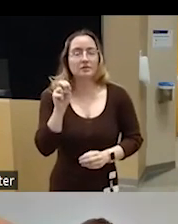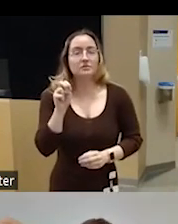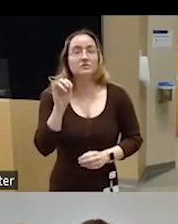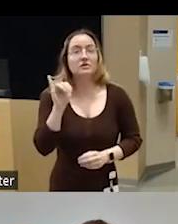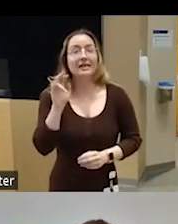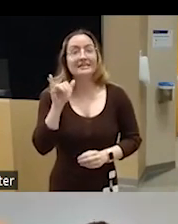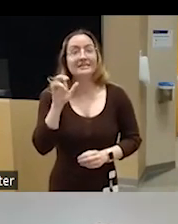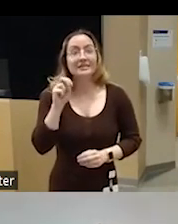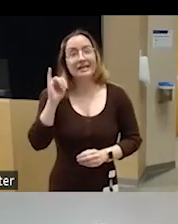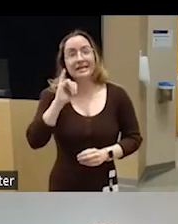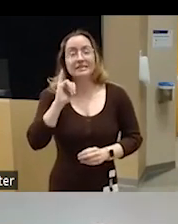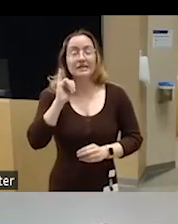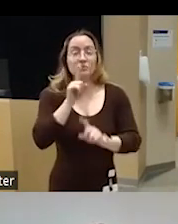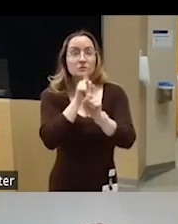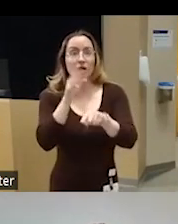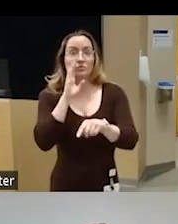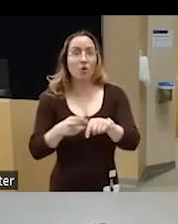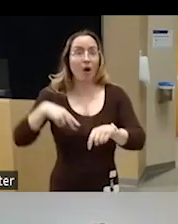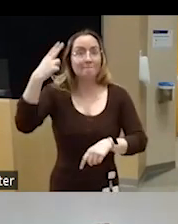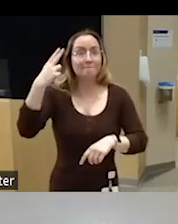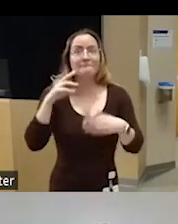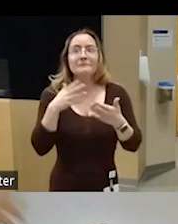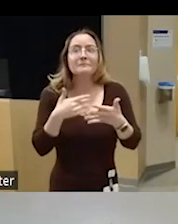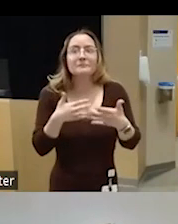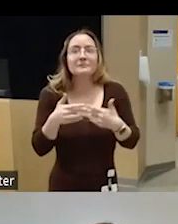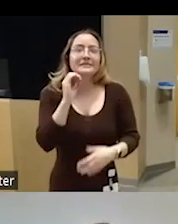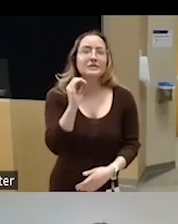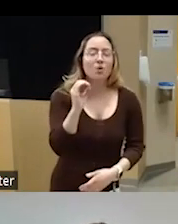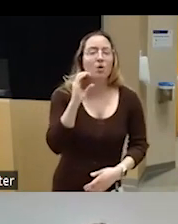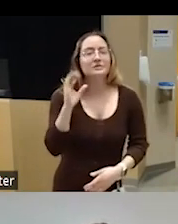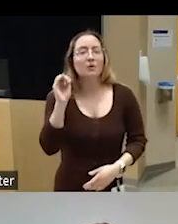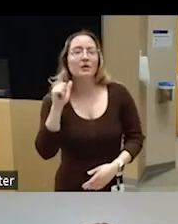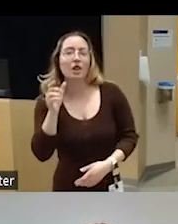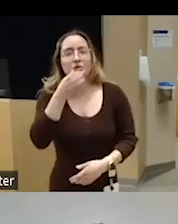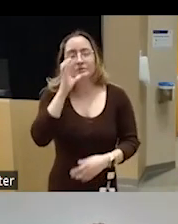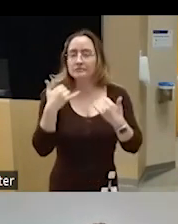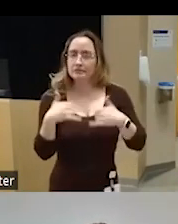the calorie is zero and zero calorie drinks and the next meal is larger. also